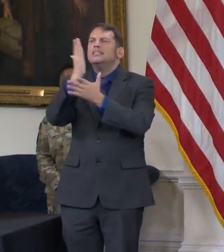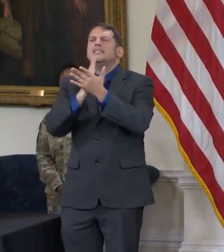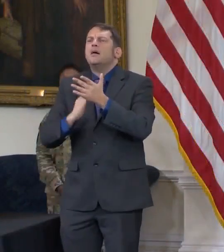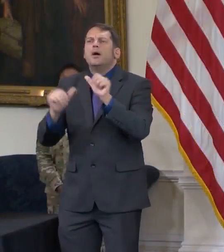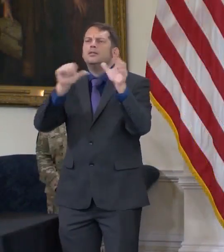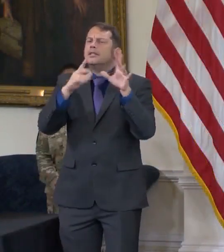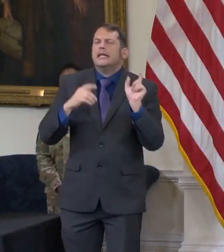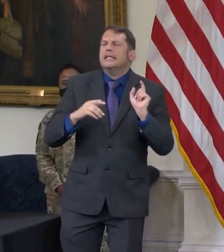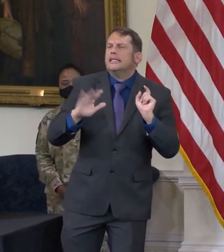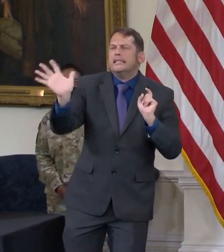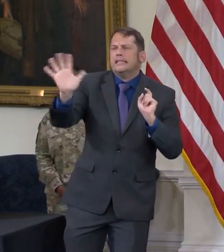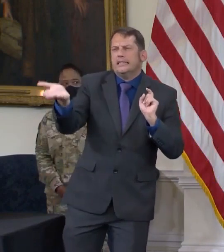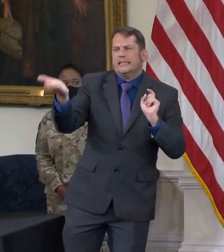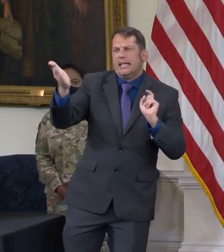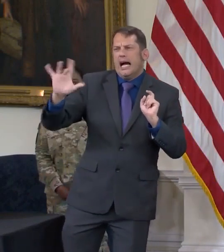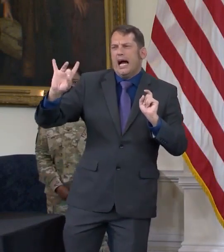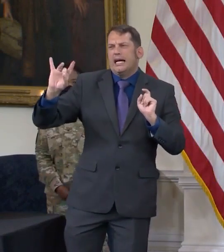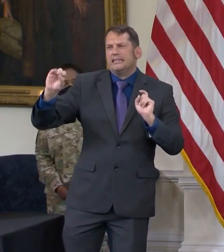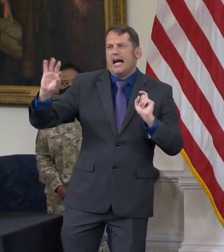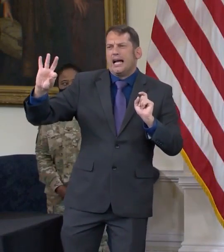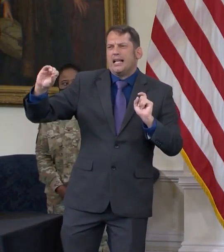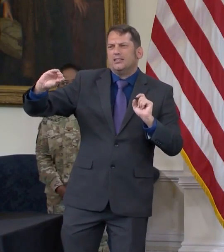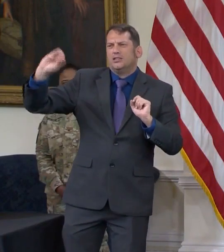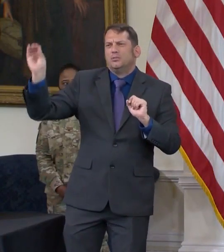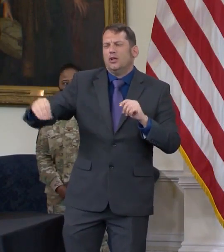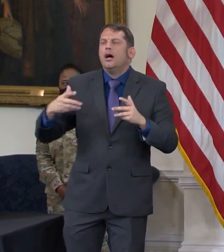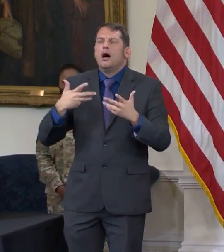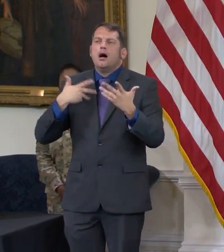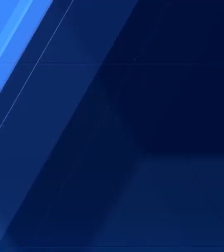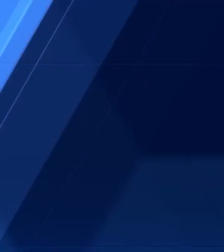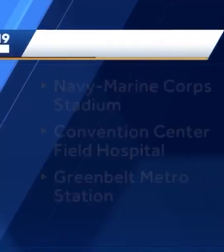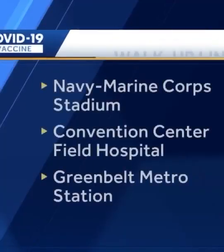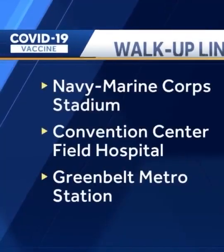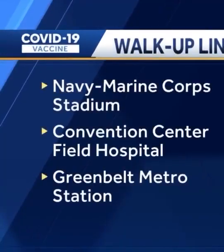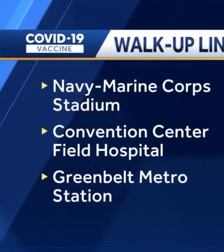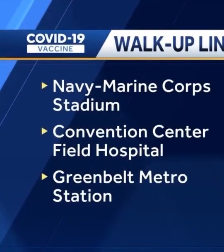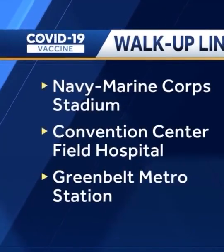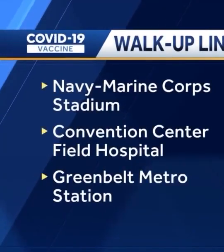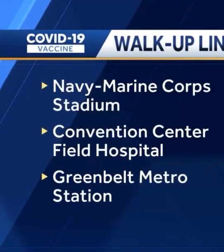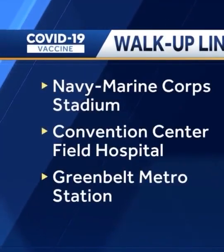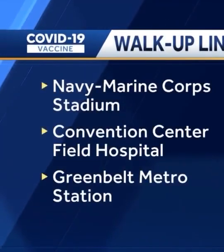JUST HALLOWED GROUND FOR LEARNING. THEY ARE PART OF THE COMMUNITY.